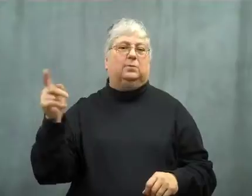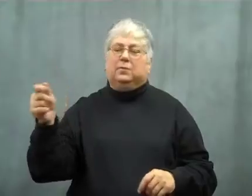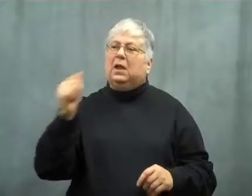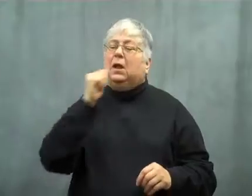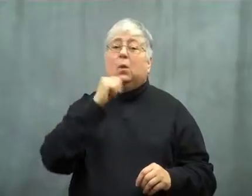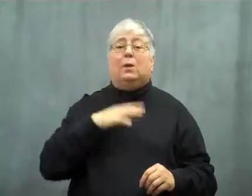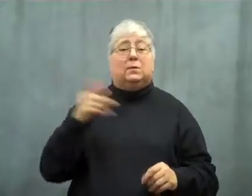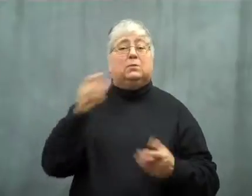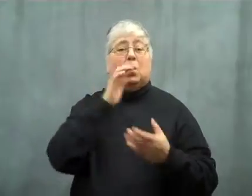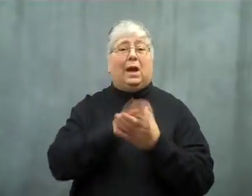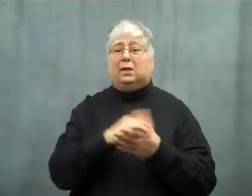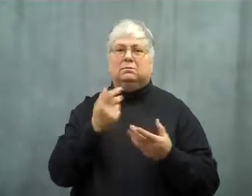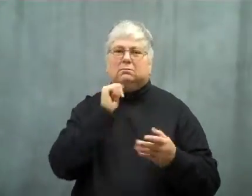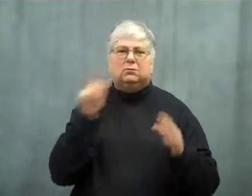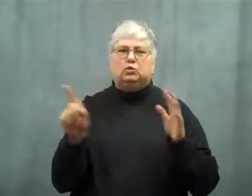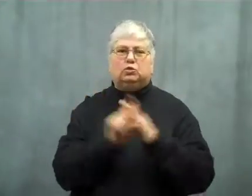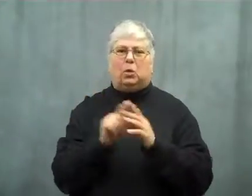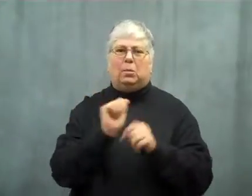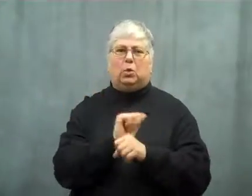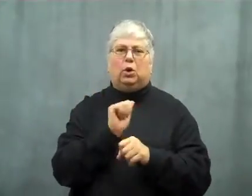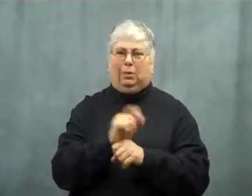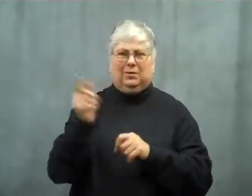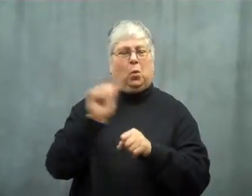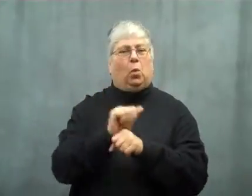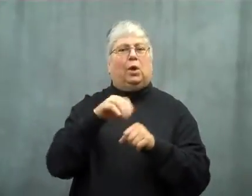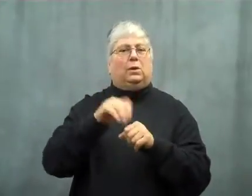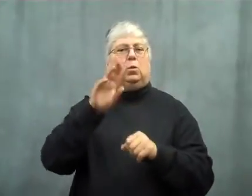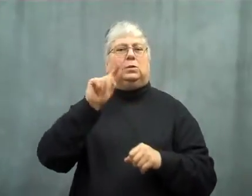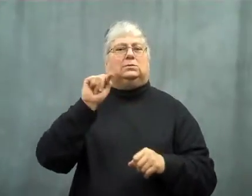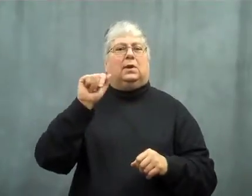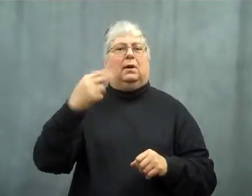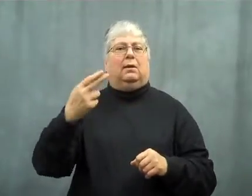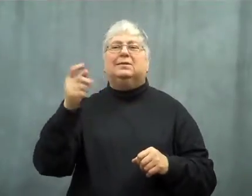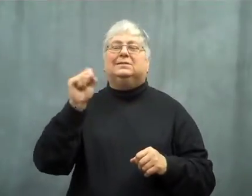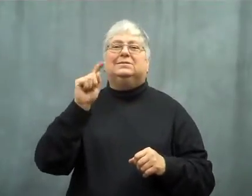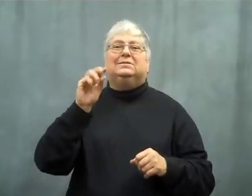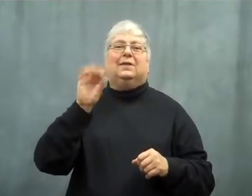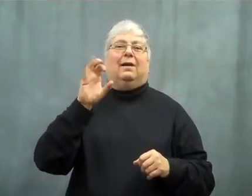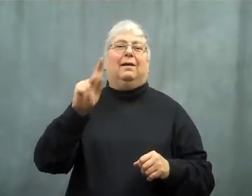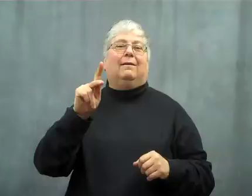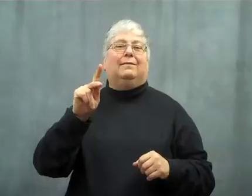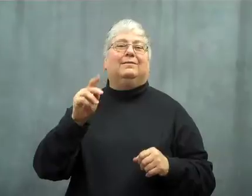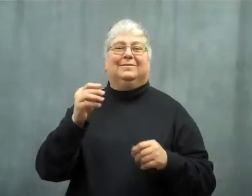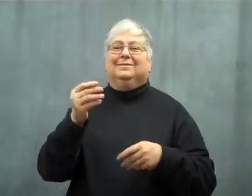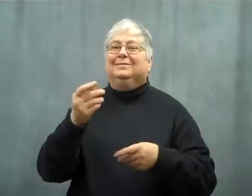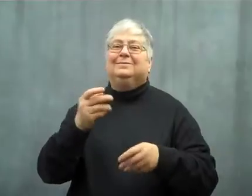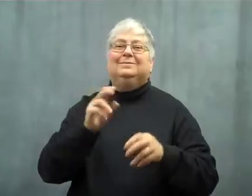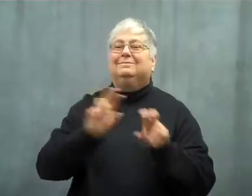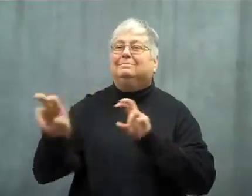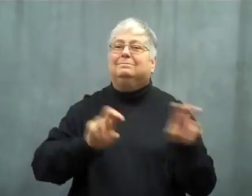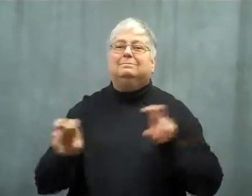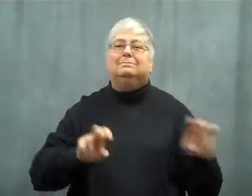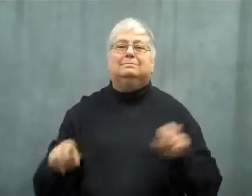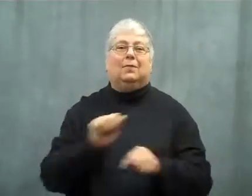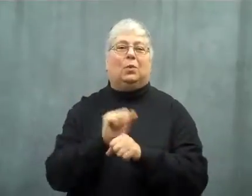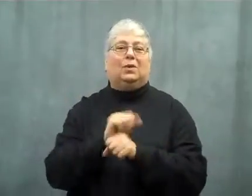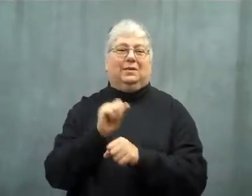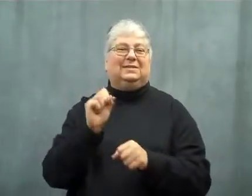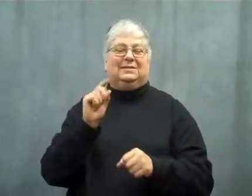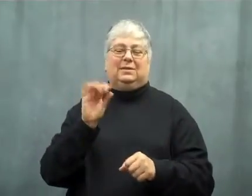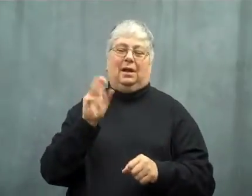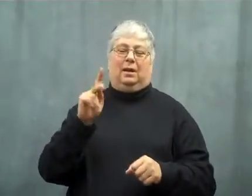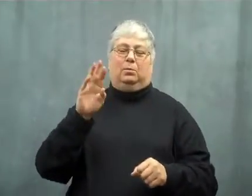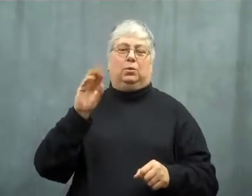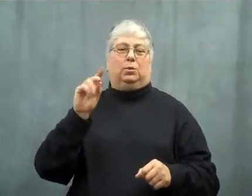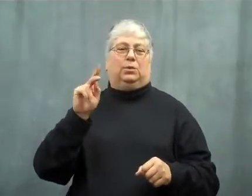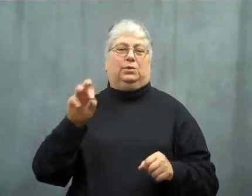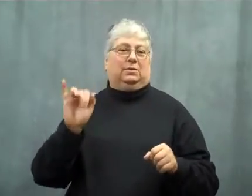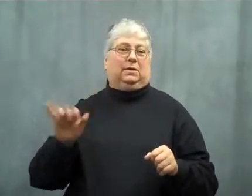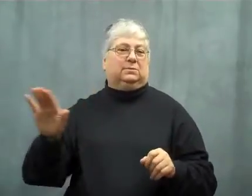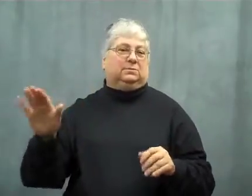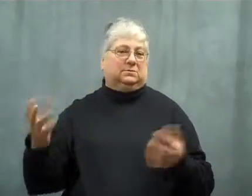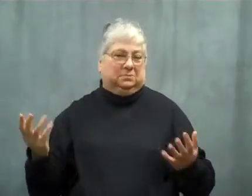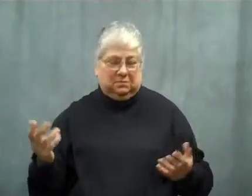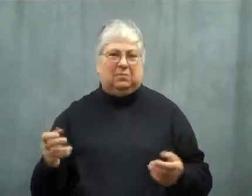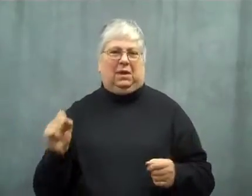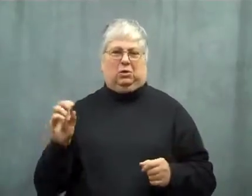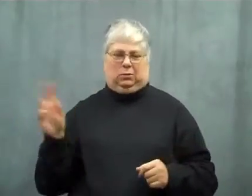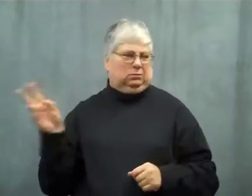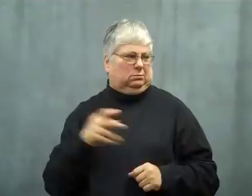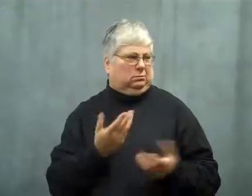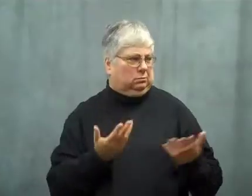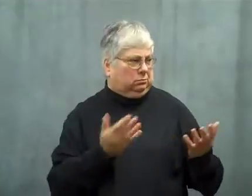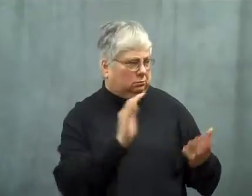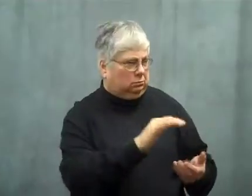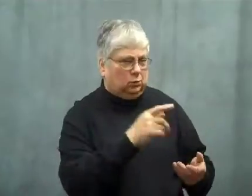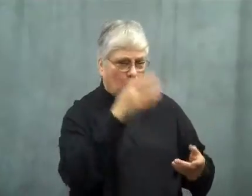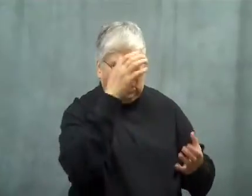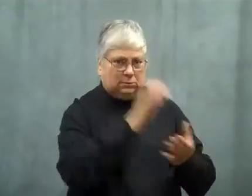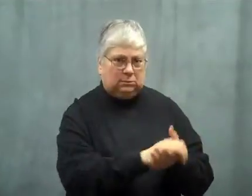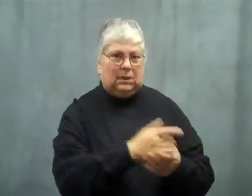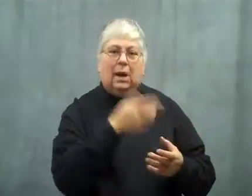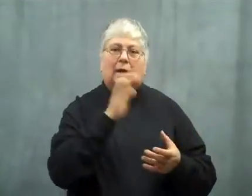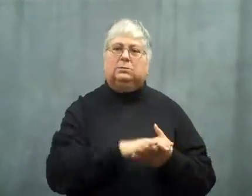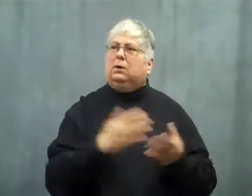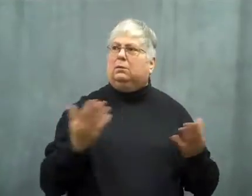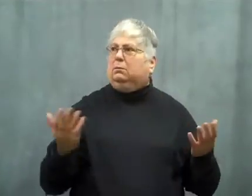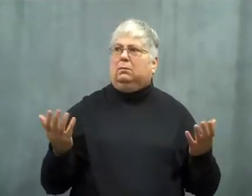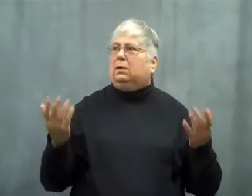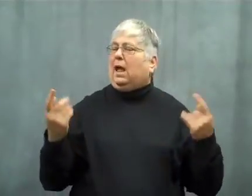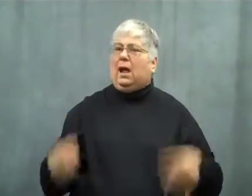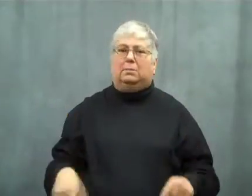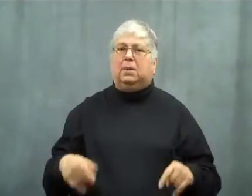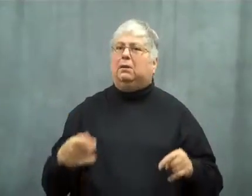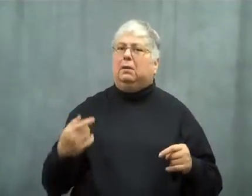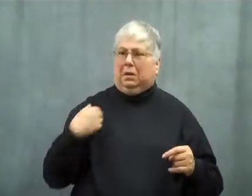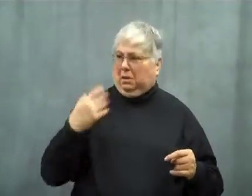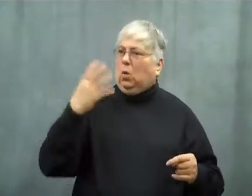the wife didn't show up at her stockbroker job in Utah.